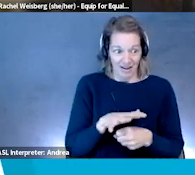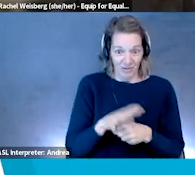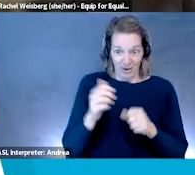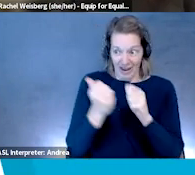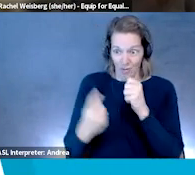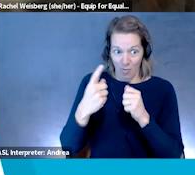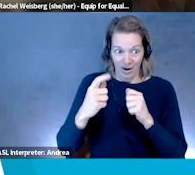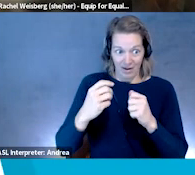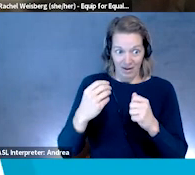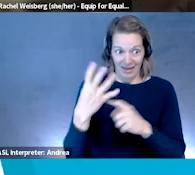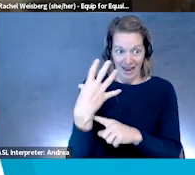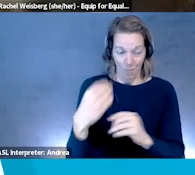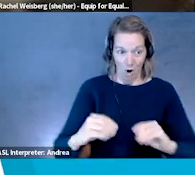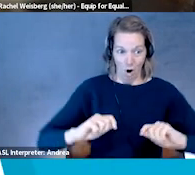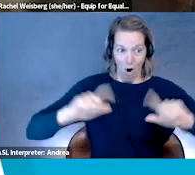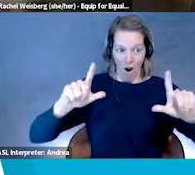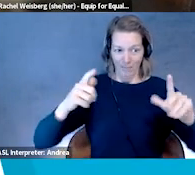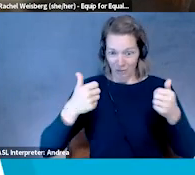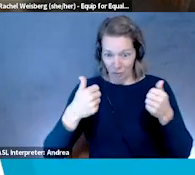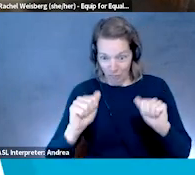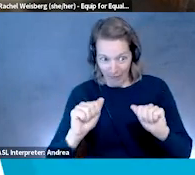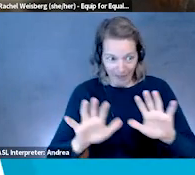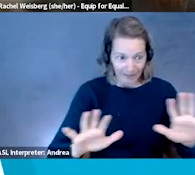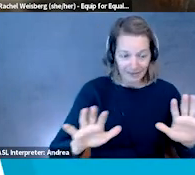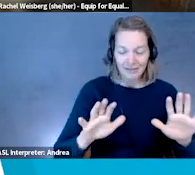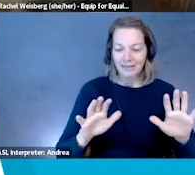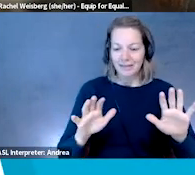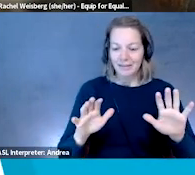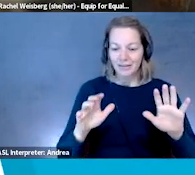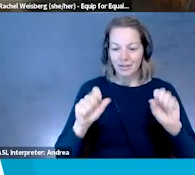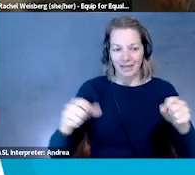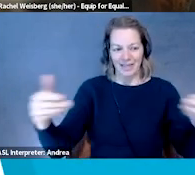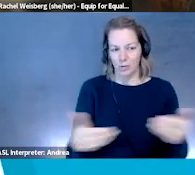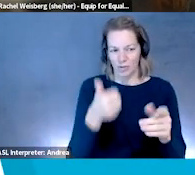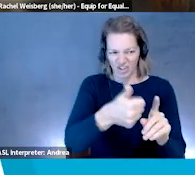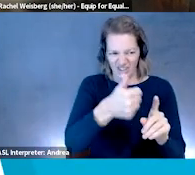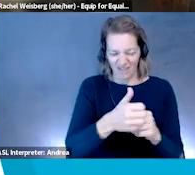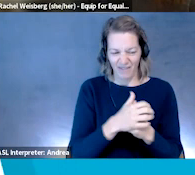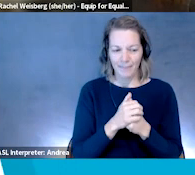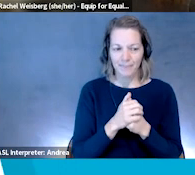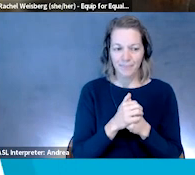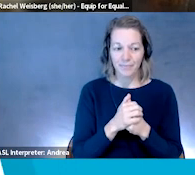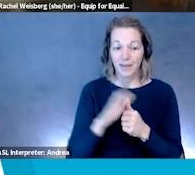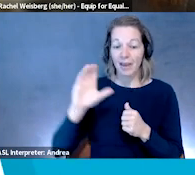GOING TO TALK TO, WHAT IS GOING TO HAPPEN. I'M NOT SURE I'M